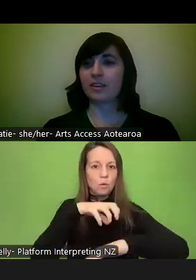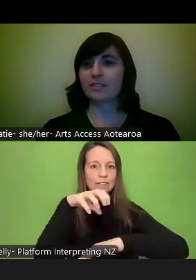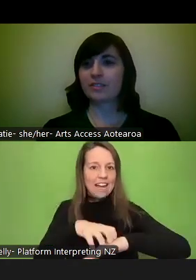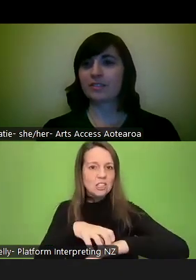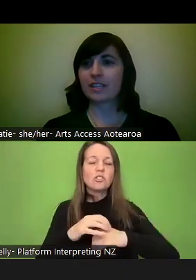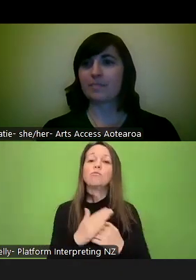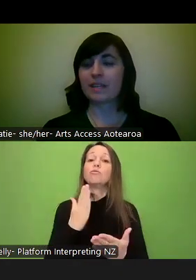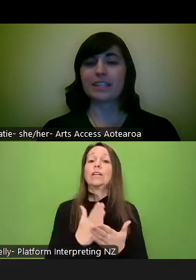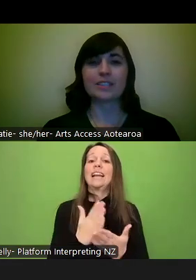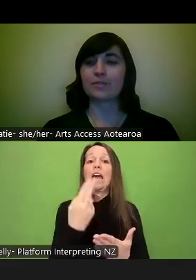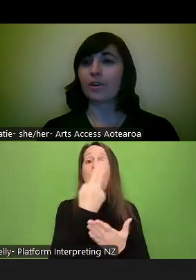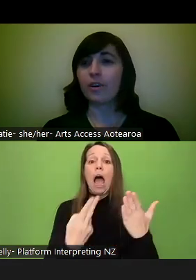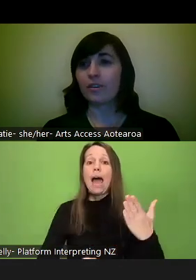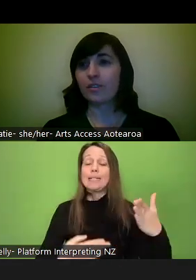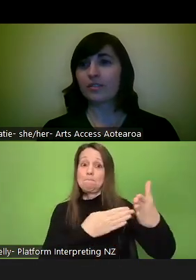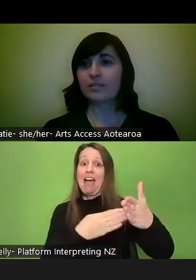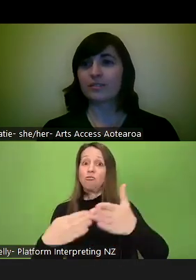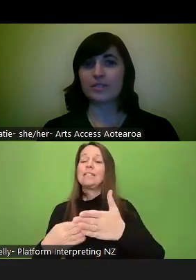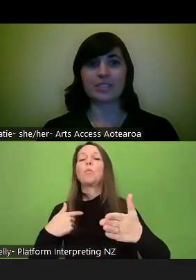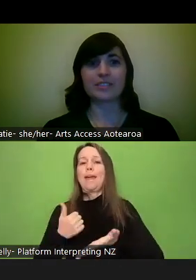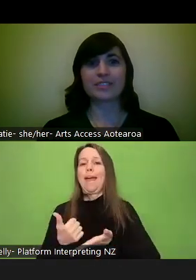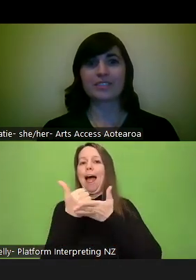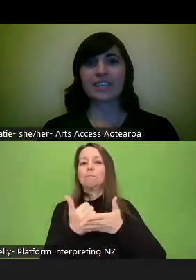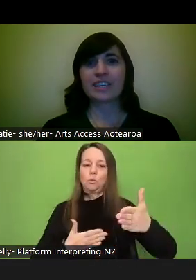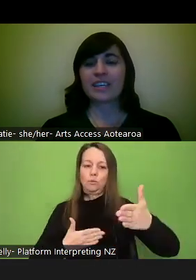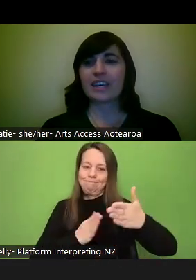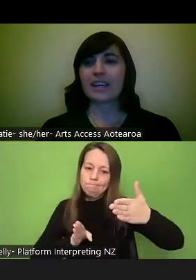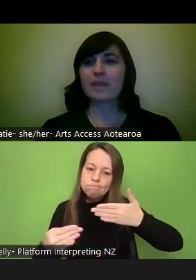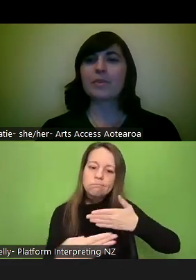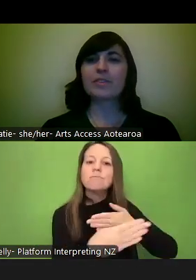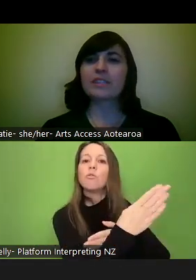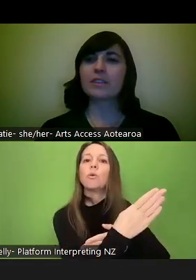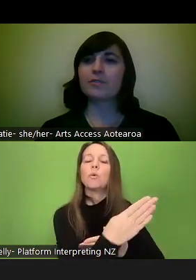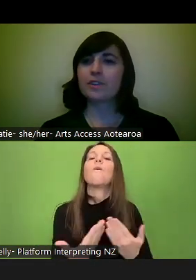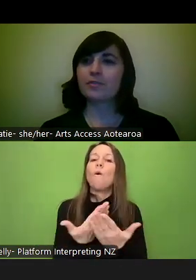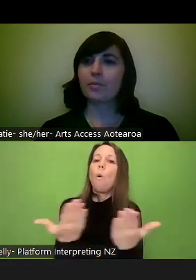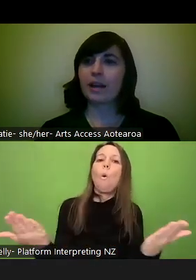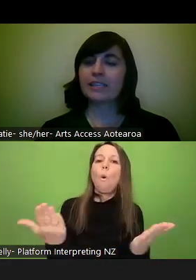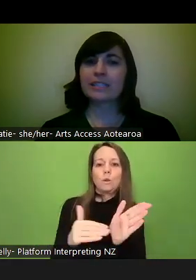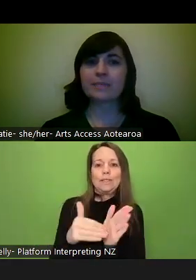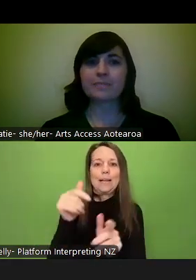arts. This is for all New Zealanders. And we do this in a few different ways.